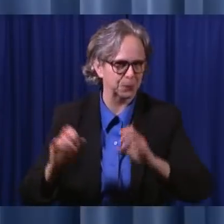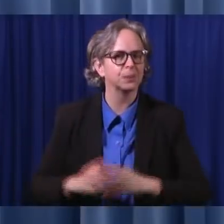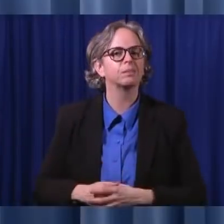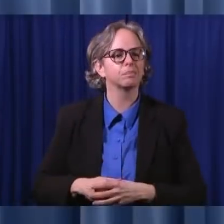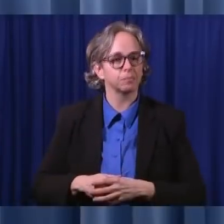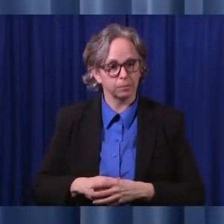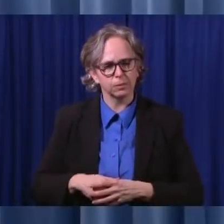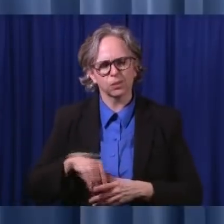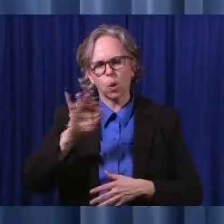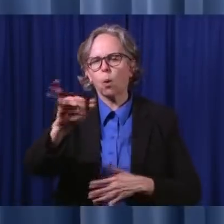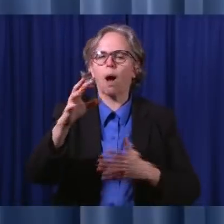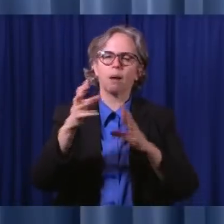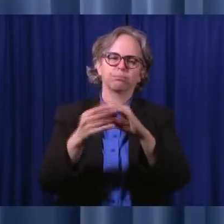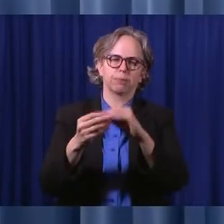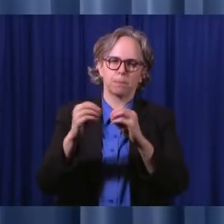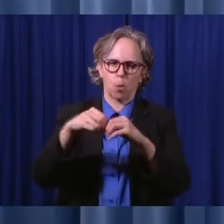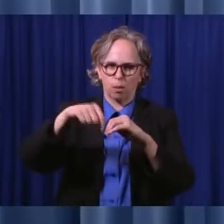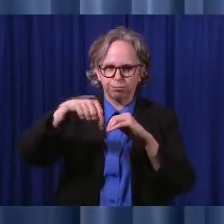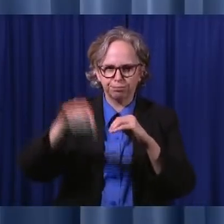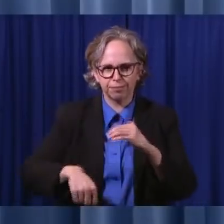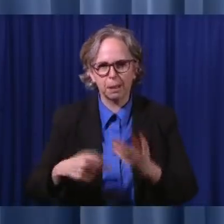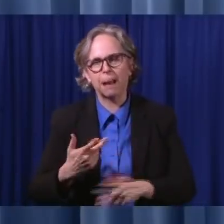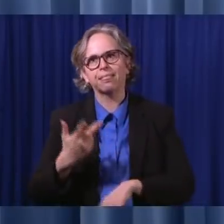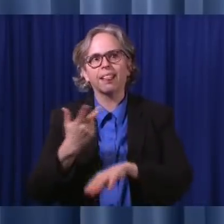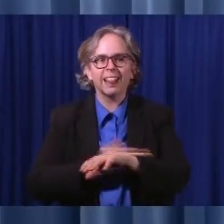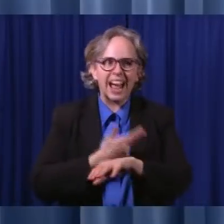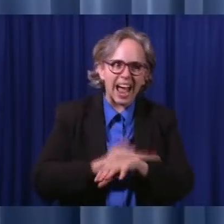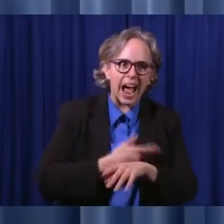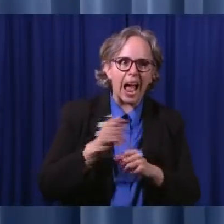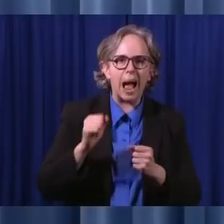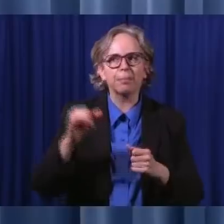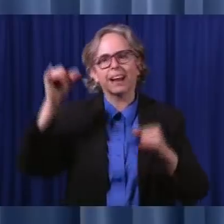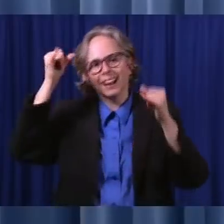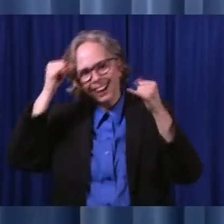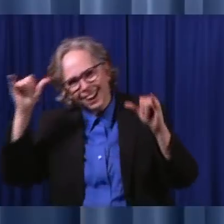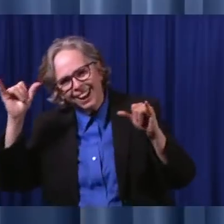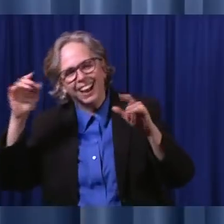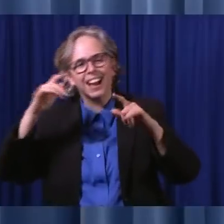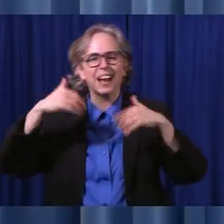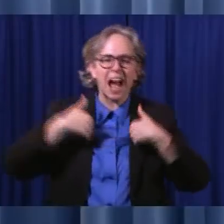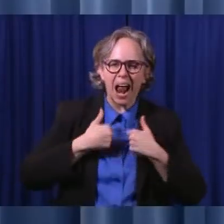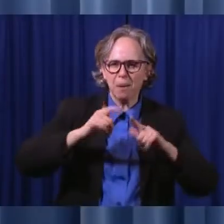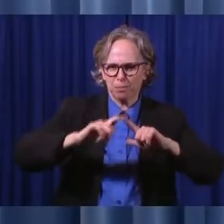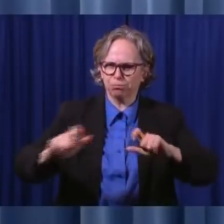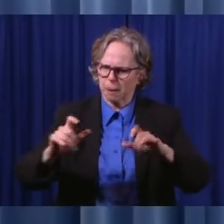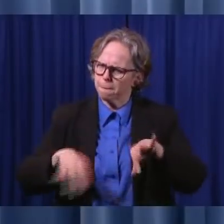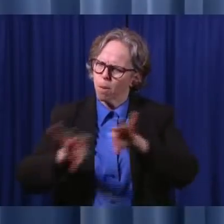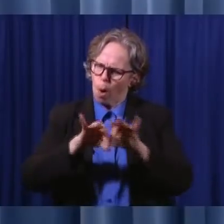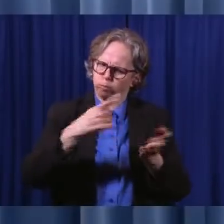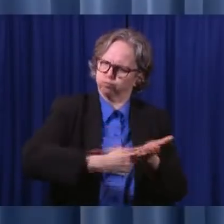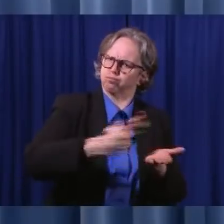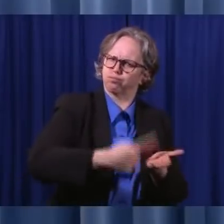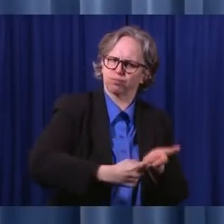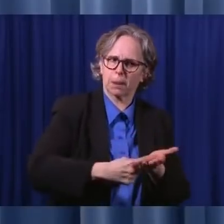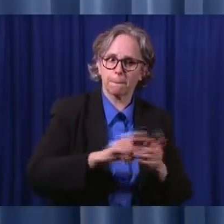I WANT TO TALK ABOUT THAT BECAUSE